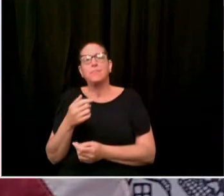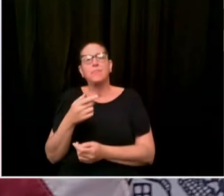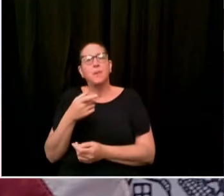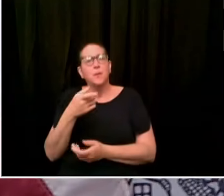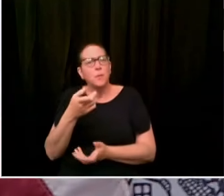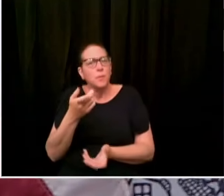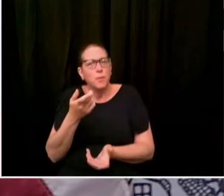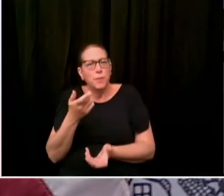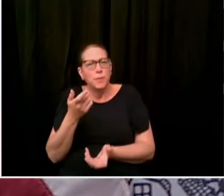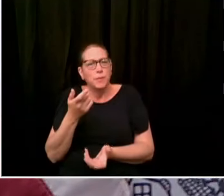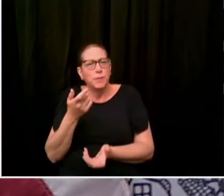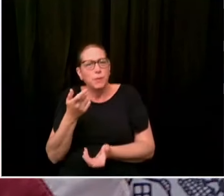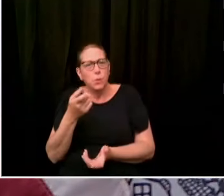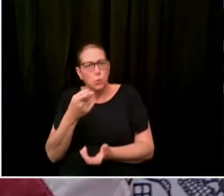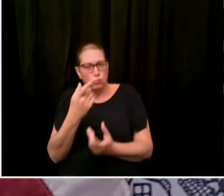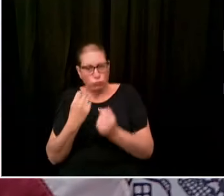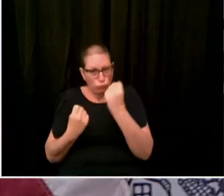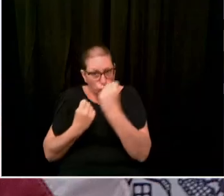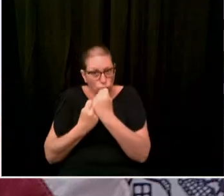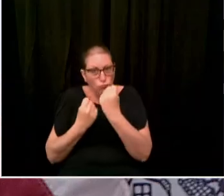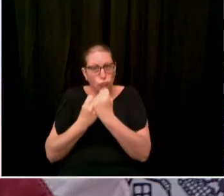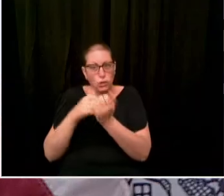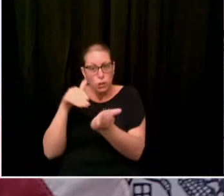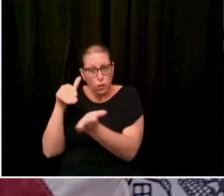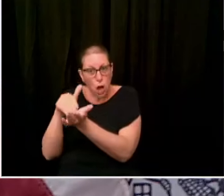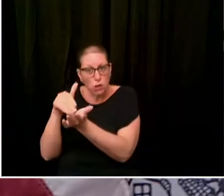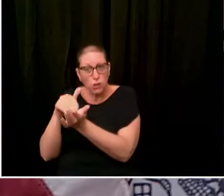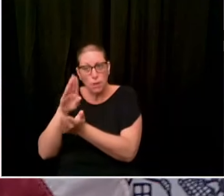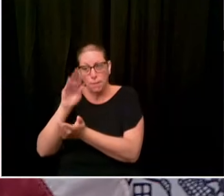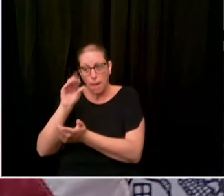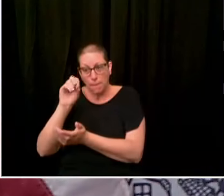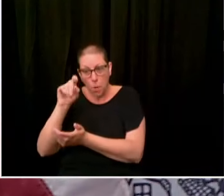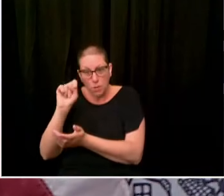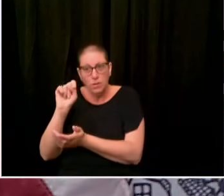SUPPORT FOR YOUR HEALTH COMMISSIONER. SHE HAS BEEN